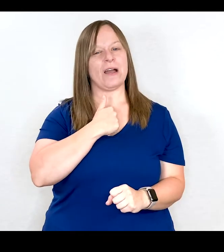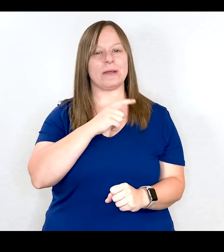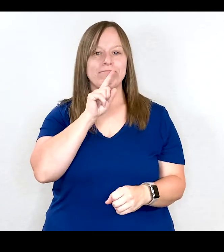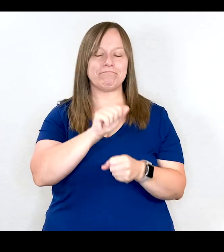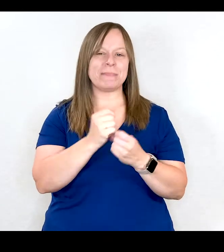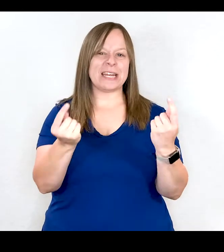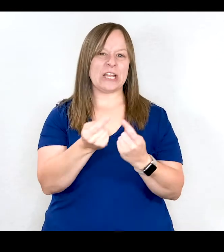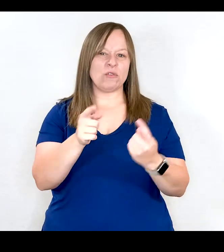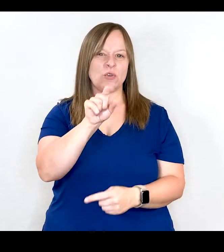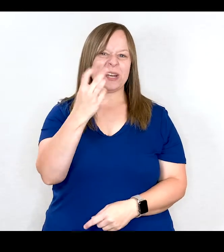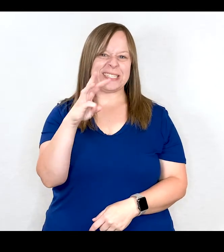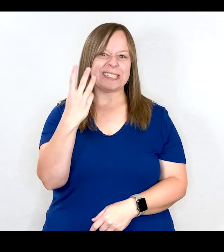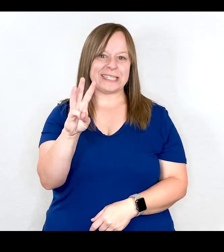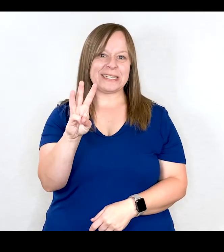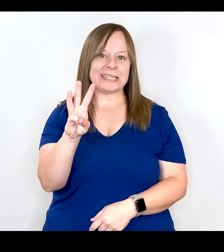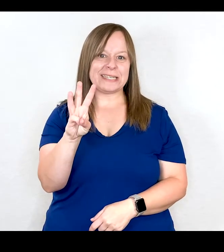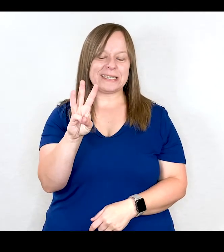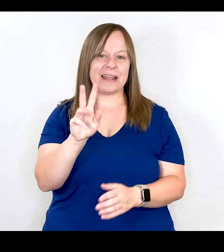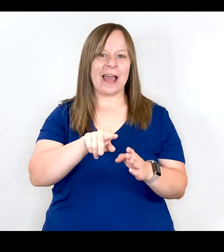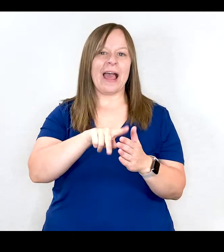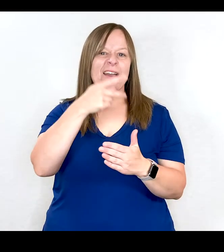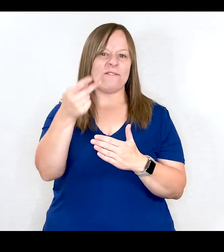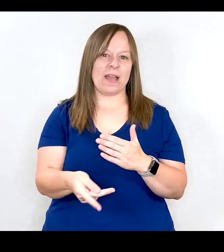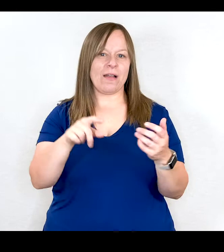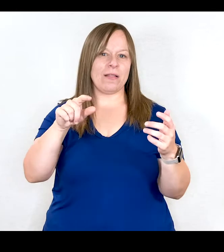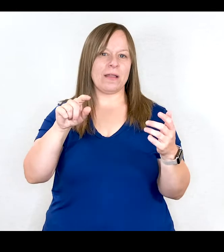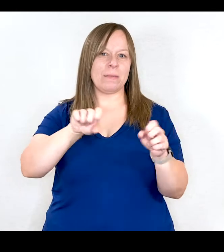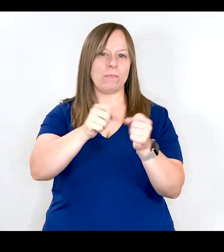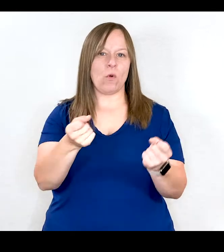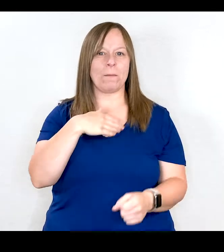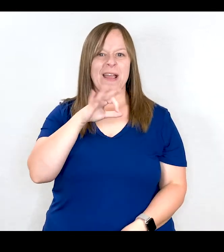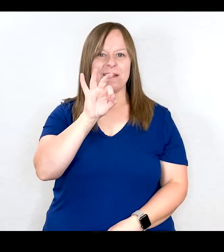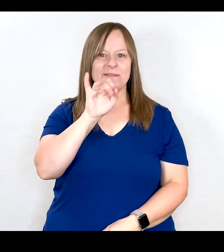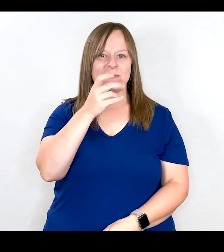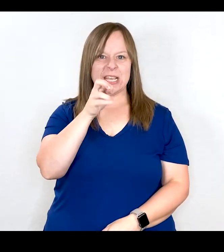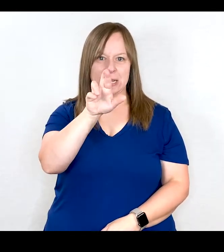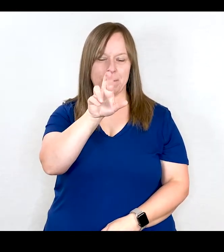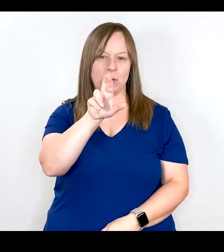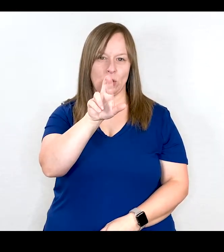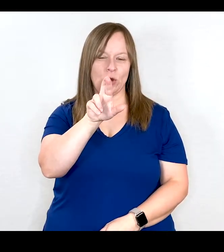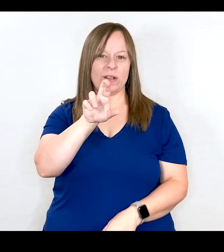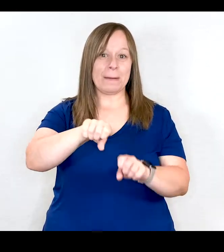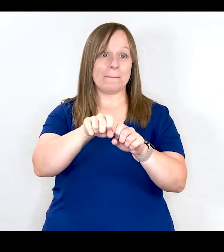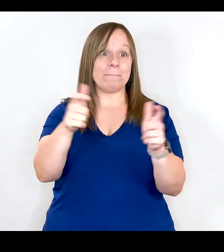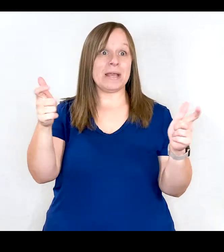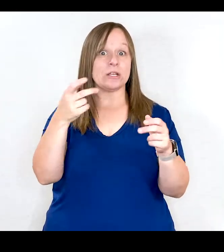But I had an injury in 2016. I fell and broke my femur, the biggest bone in your leg,